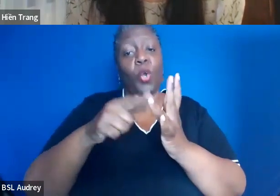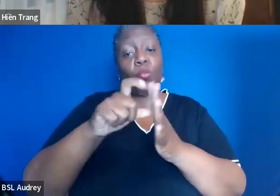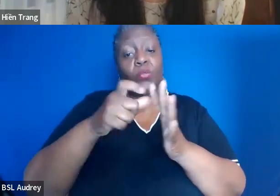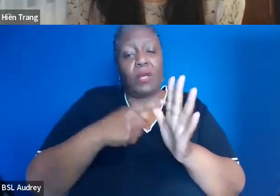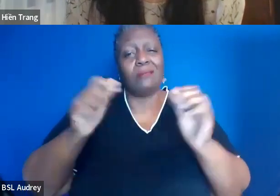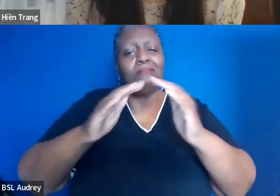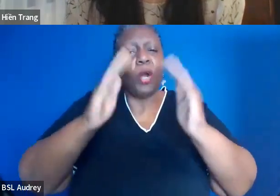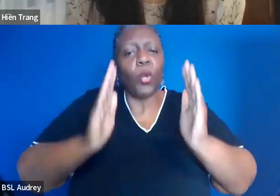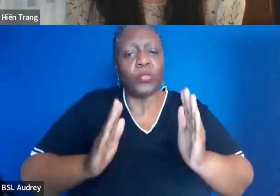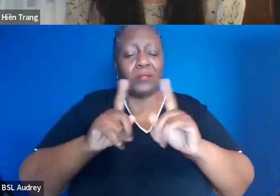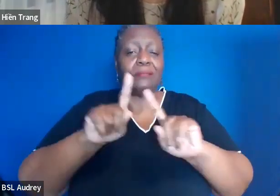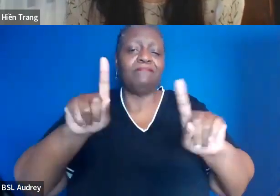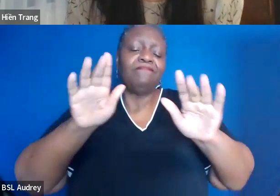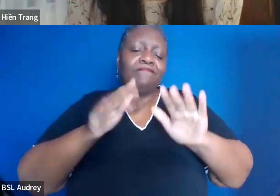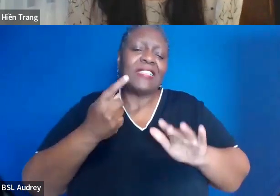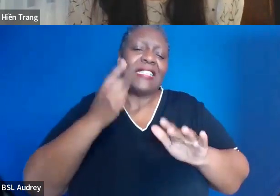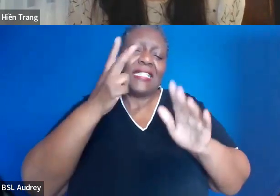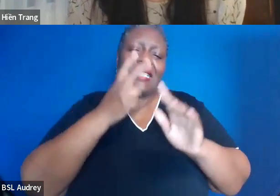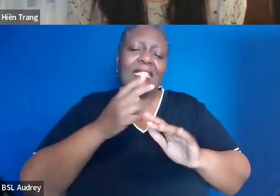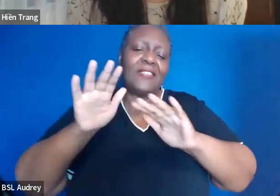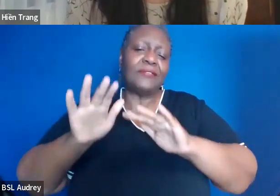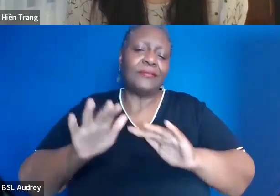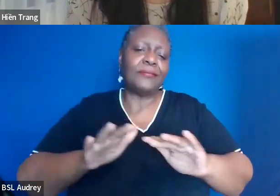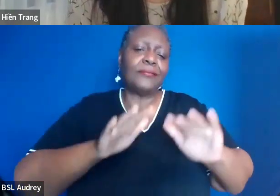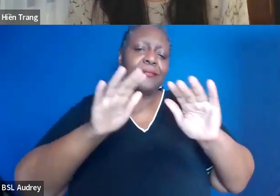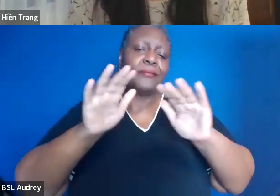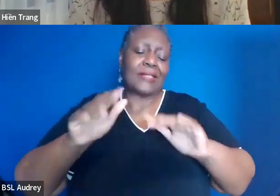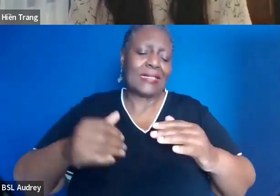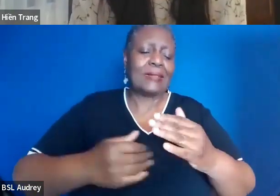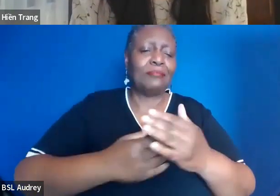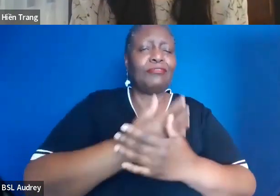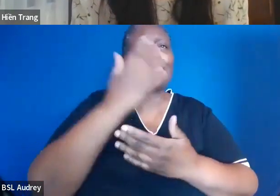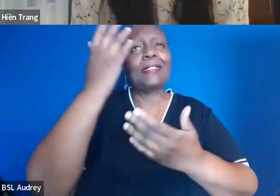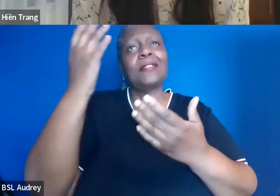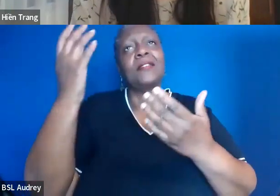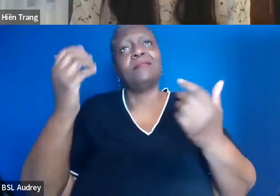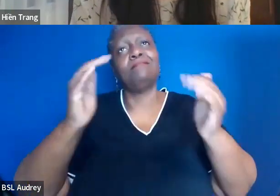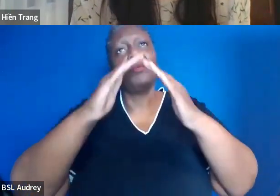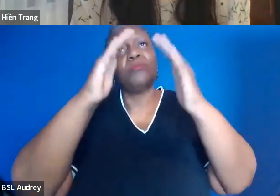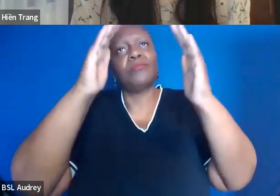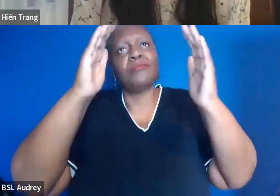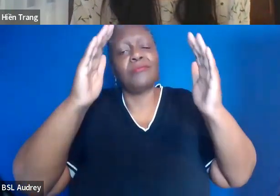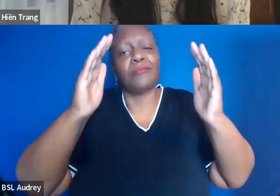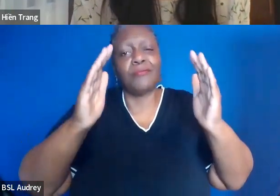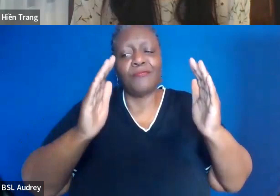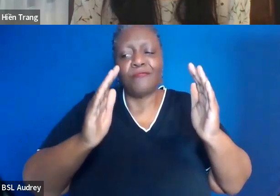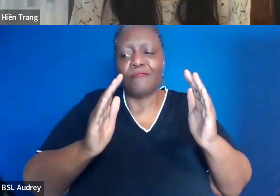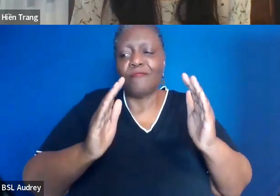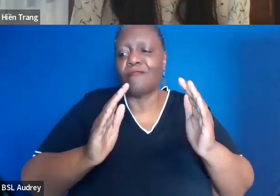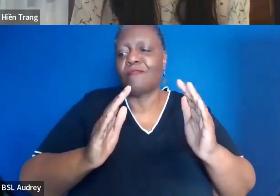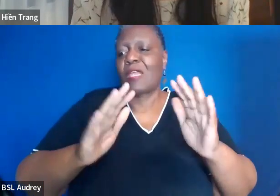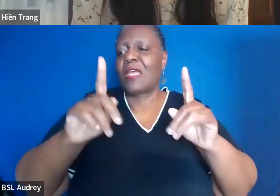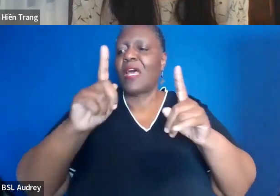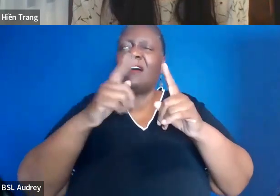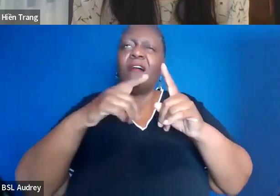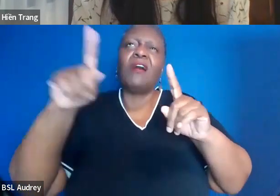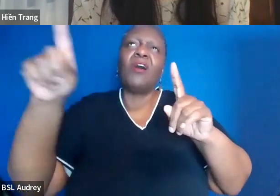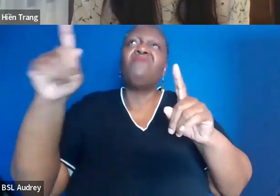Gentle evening, Spring comes to the pagoda Lucid and light, unclouded by worldly sin